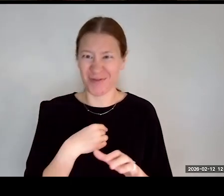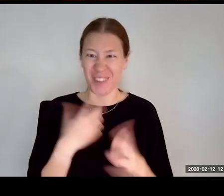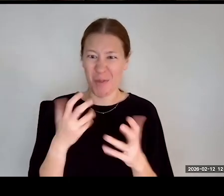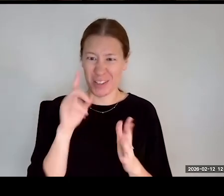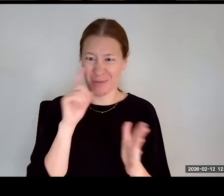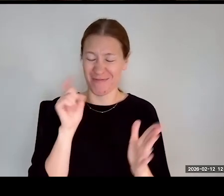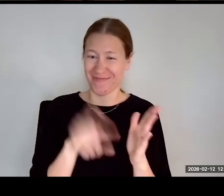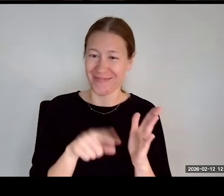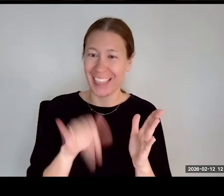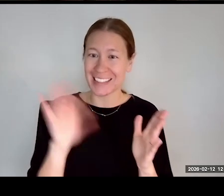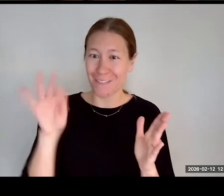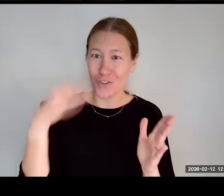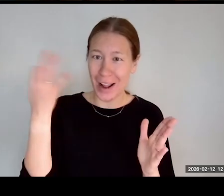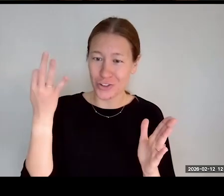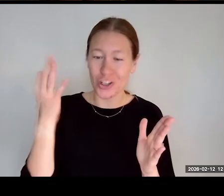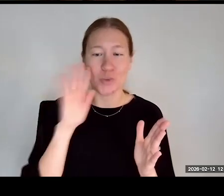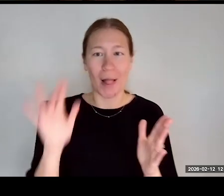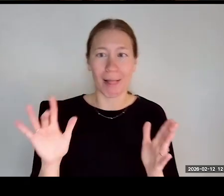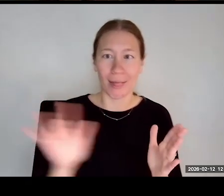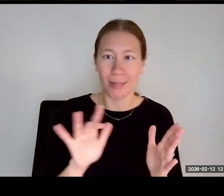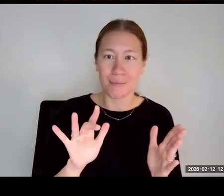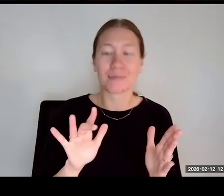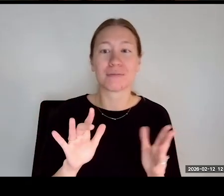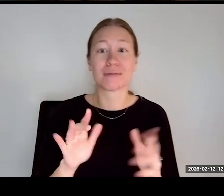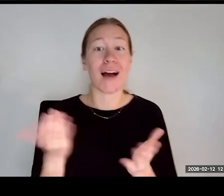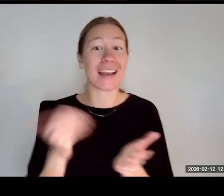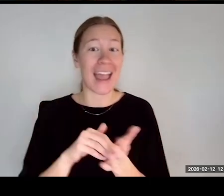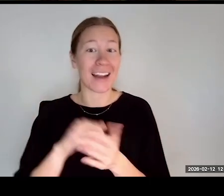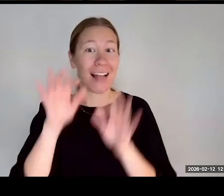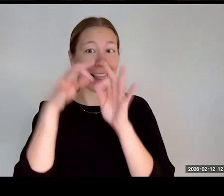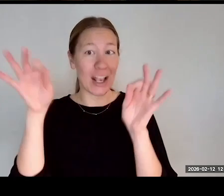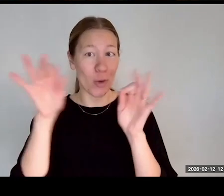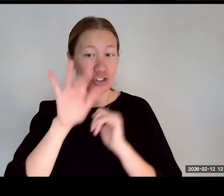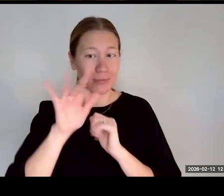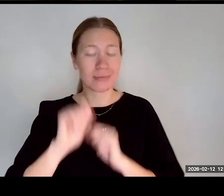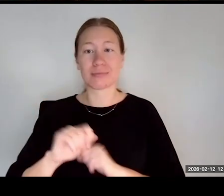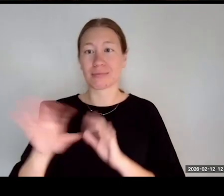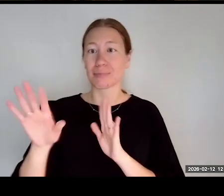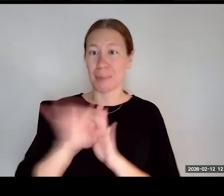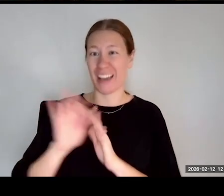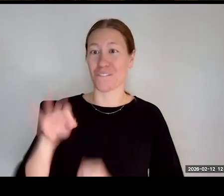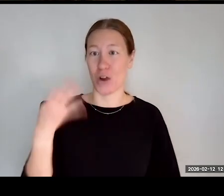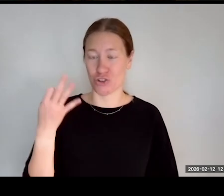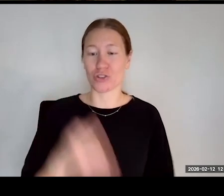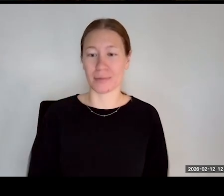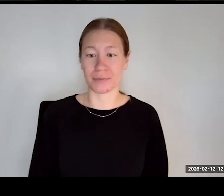and I'm going to mark this selection of text as French, and select okay. And you can do this for a lot of different languages